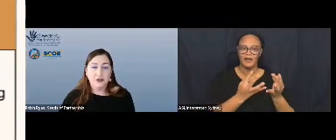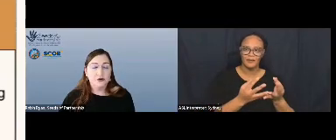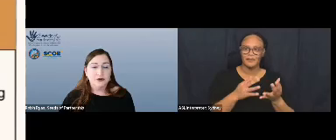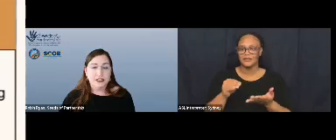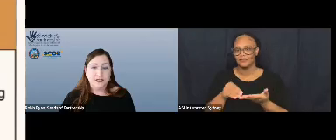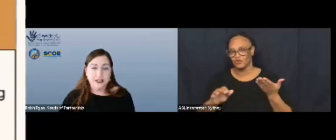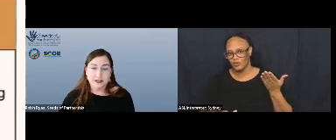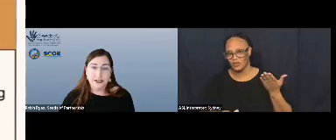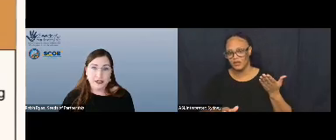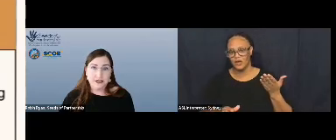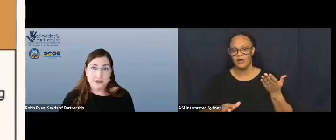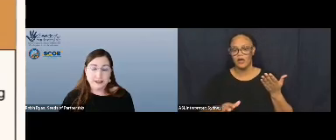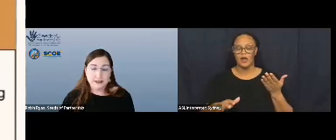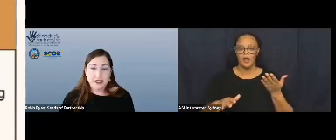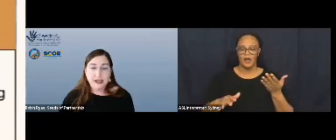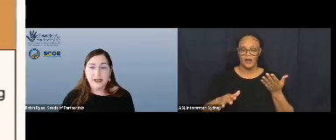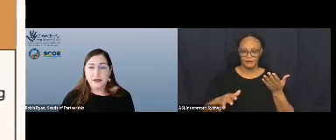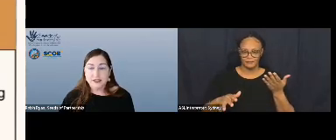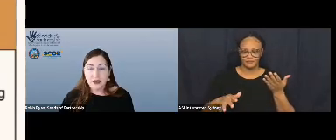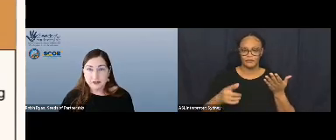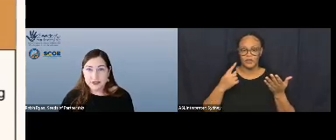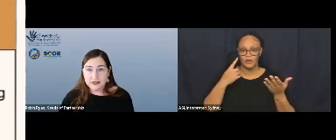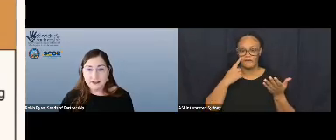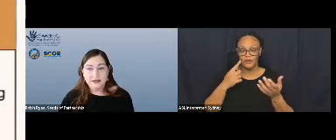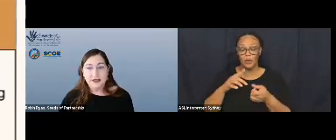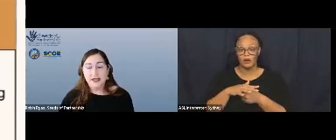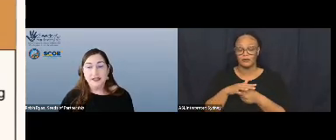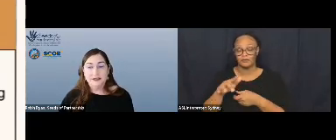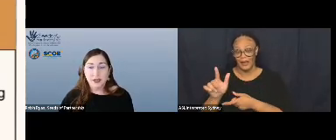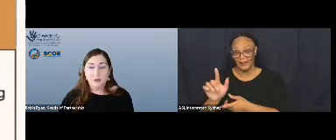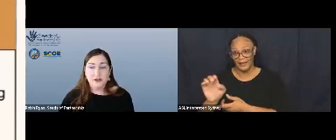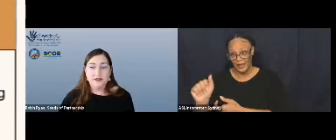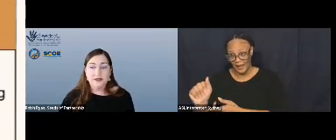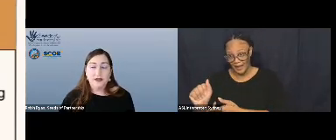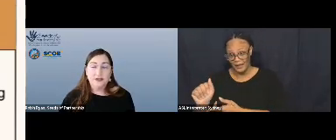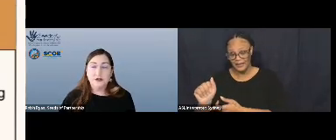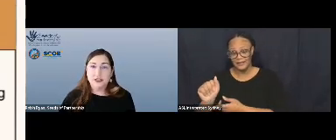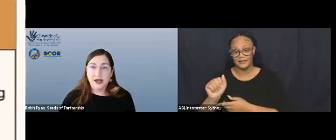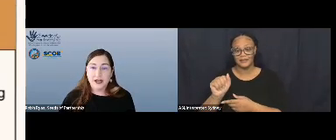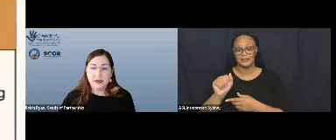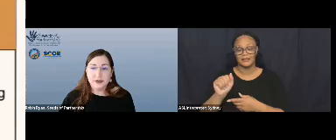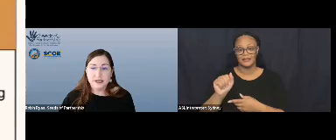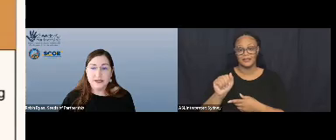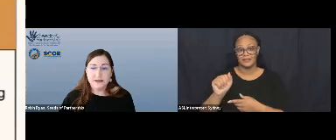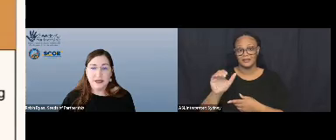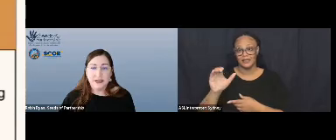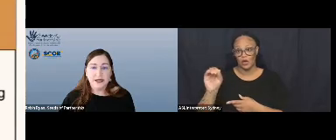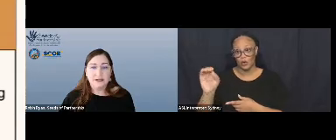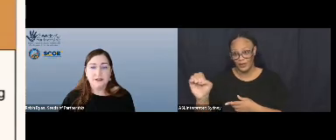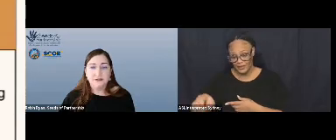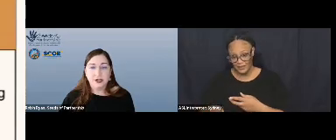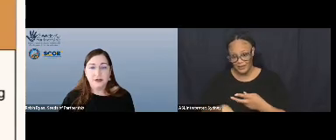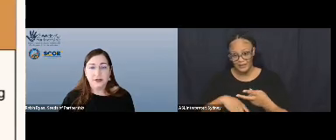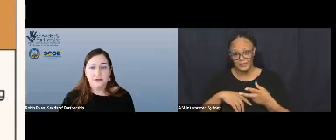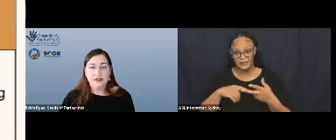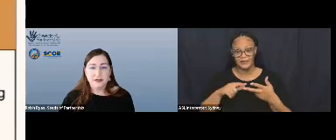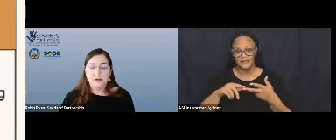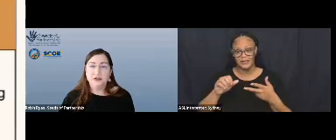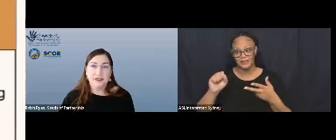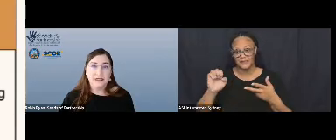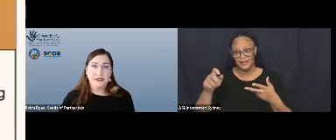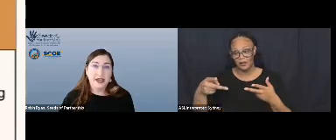of local education agencies, county offices and SELPAs so that IEP design and development results